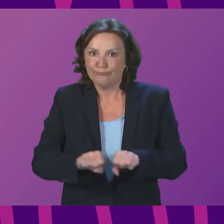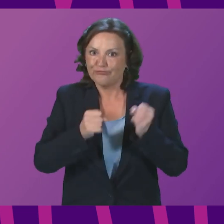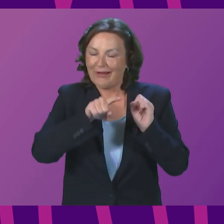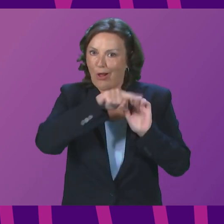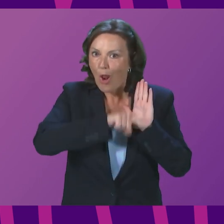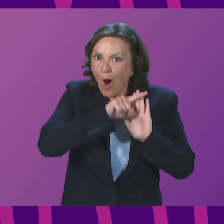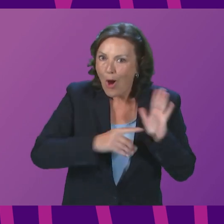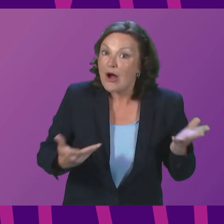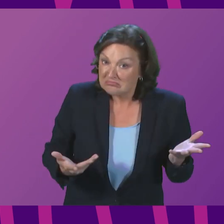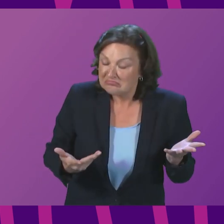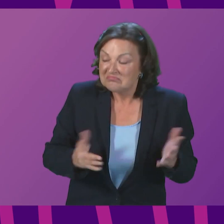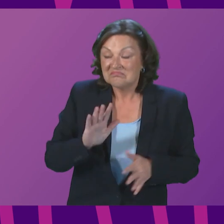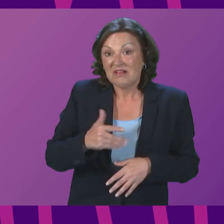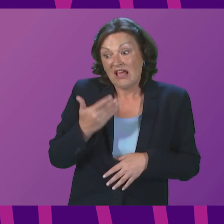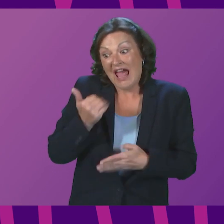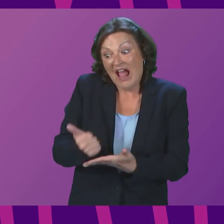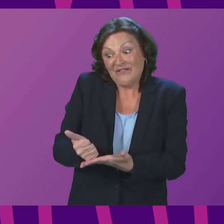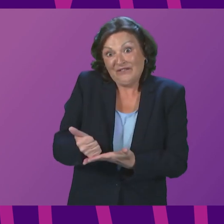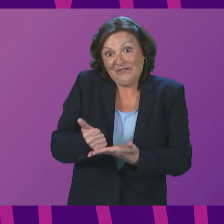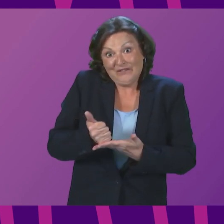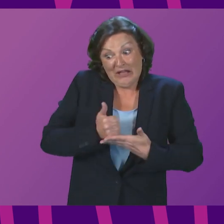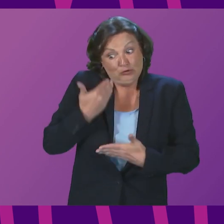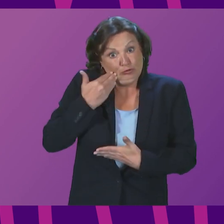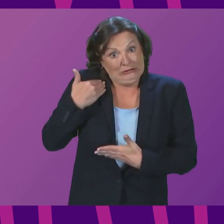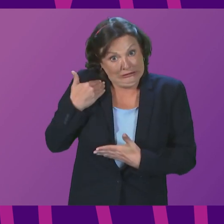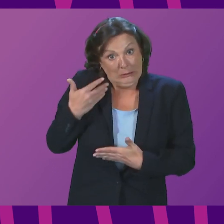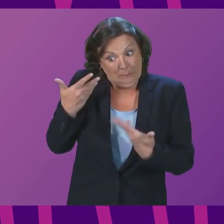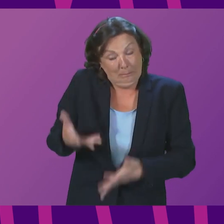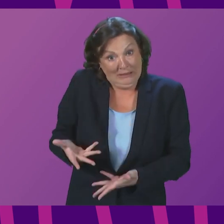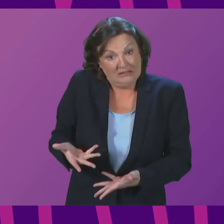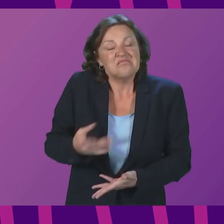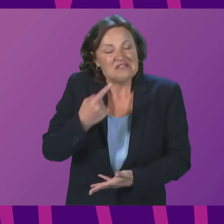The advice that I have now, which I have only very recently had, is that, although we cannot